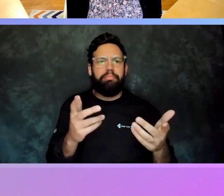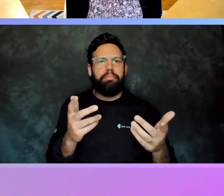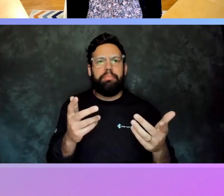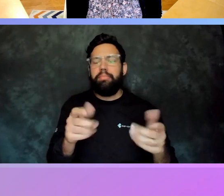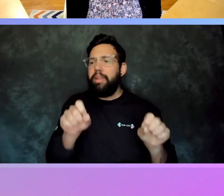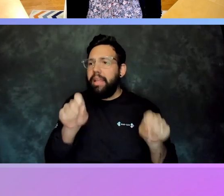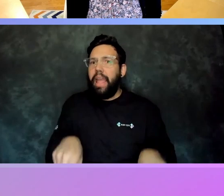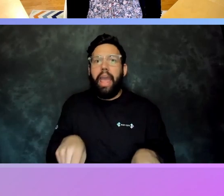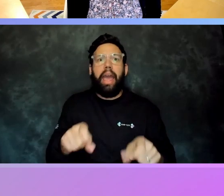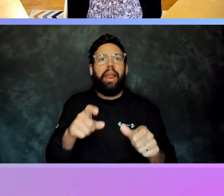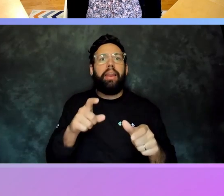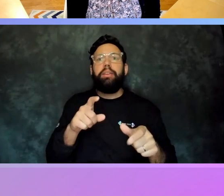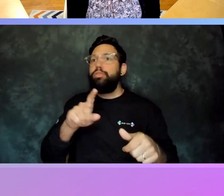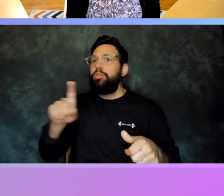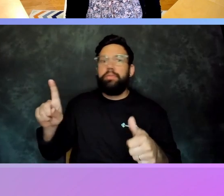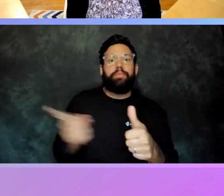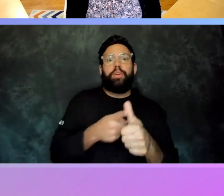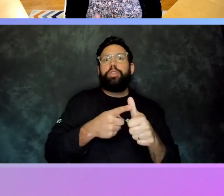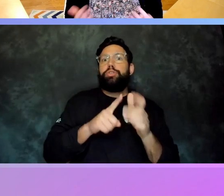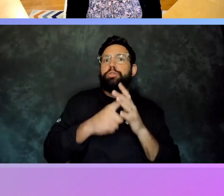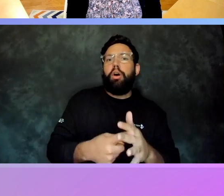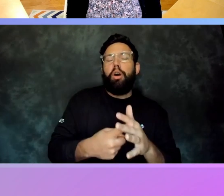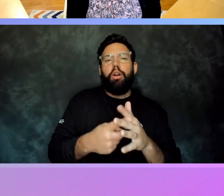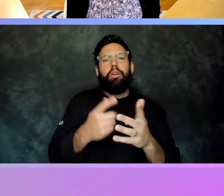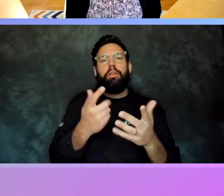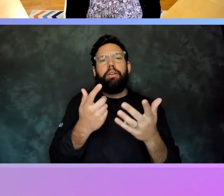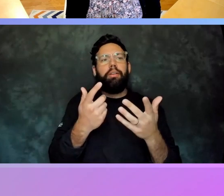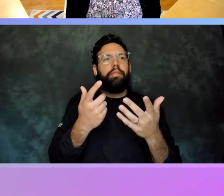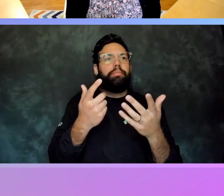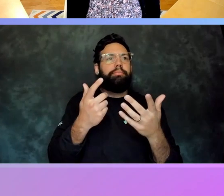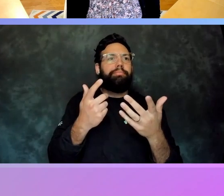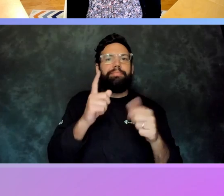WCAG are the standing point when it comes to inclusion. When you look a bit deeper at